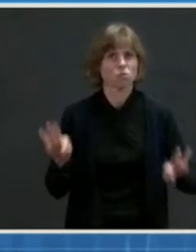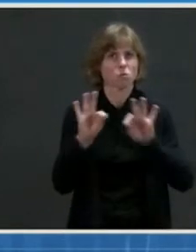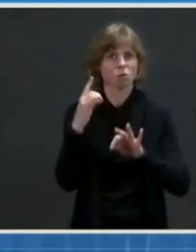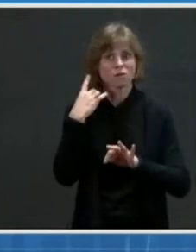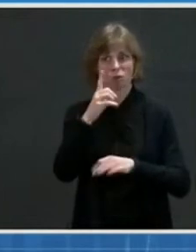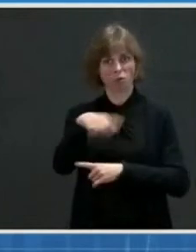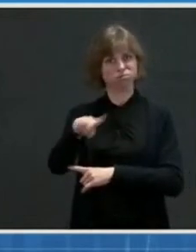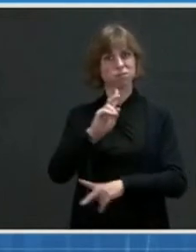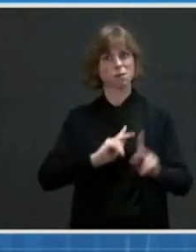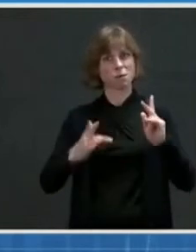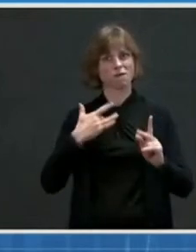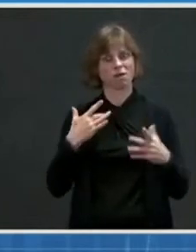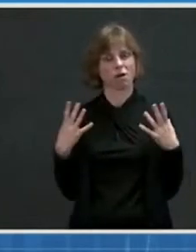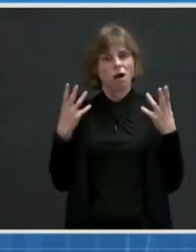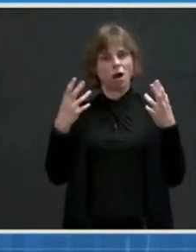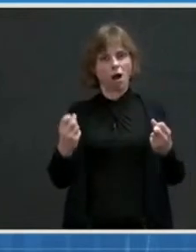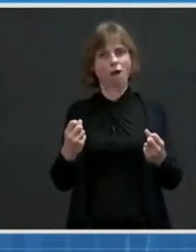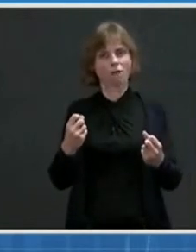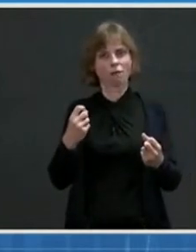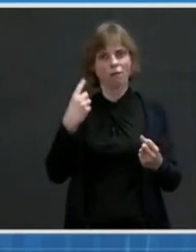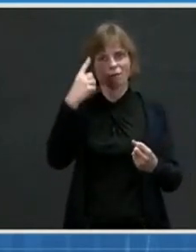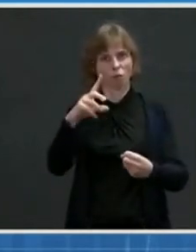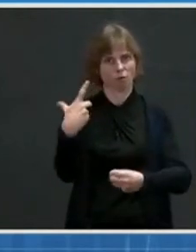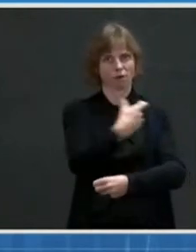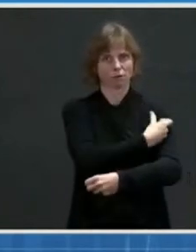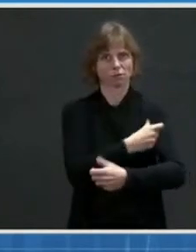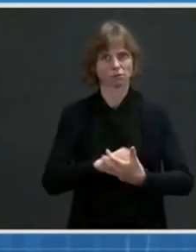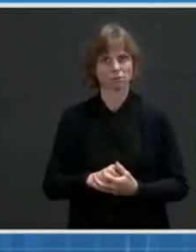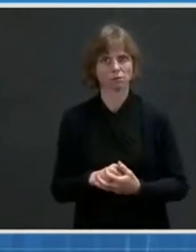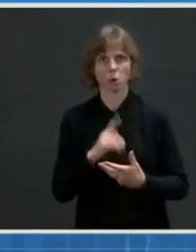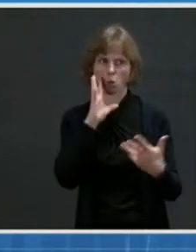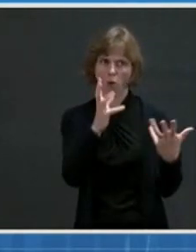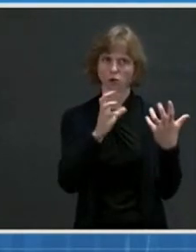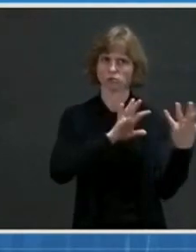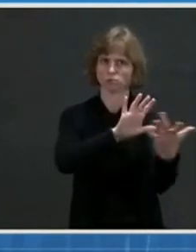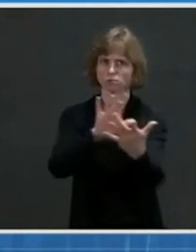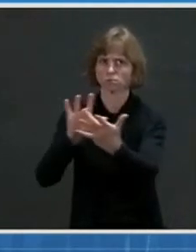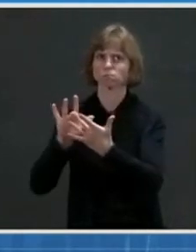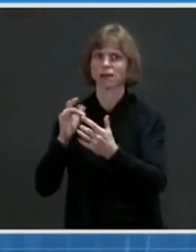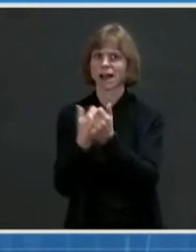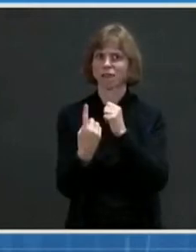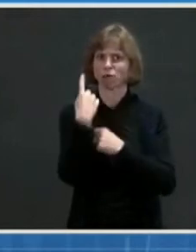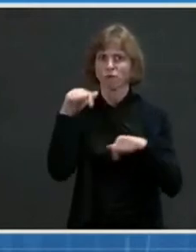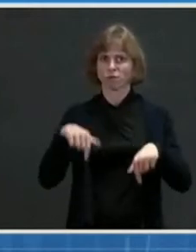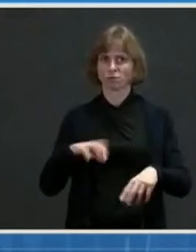WHO WILL BE KEY TO OUR EFFORTS TO BUILD VACCINE CONFIDENCE AND